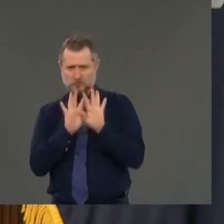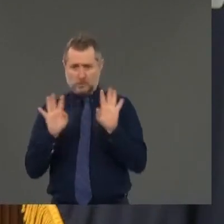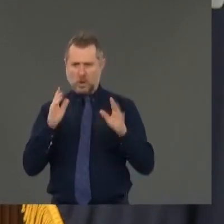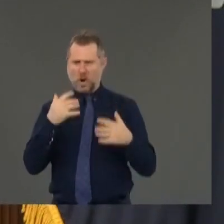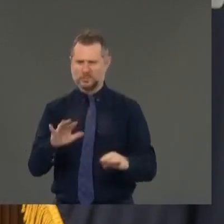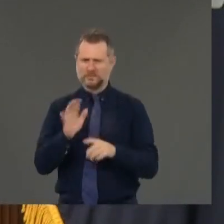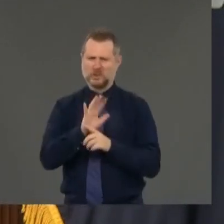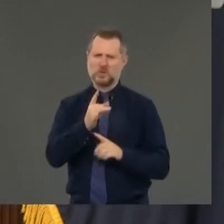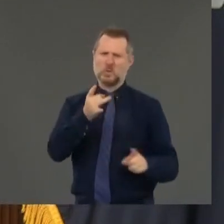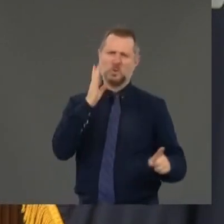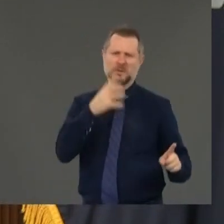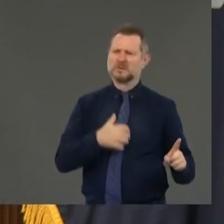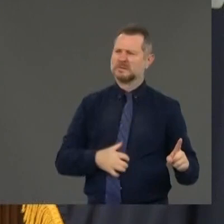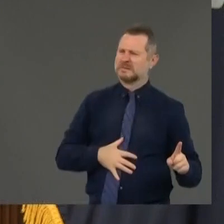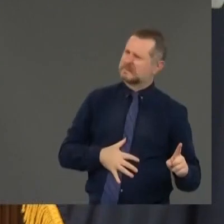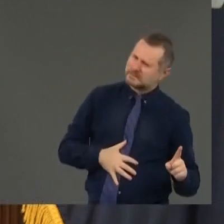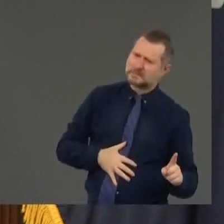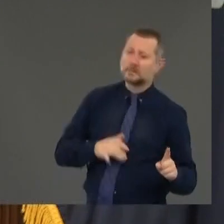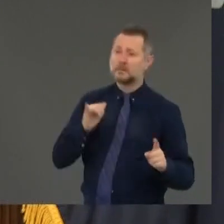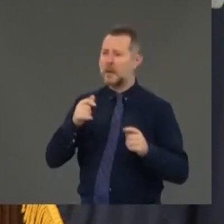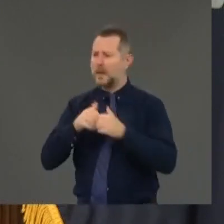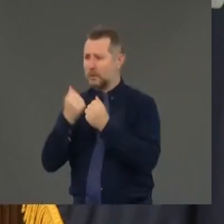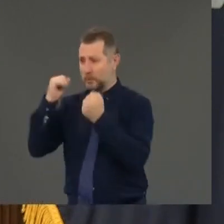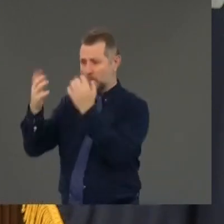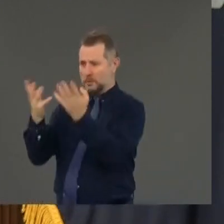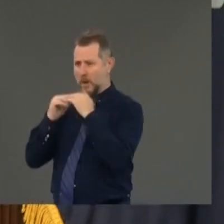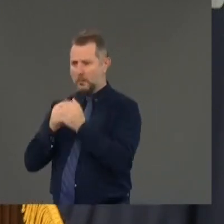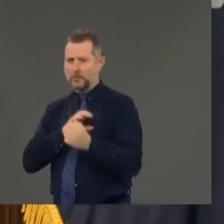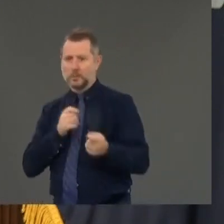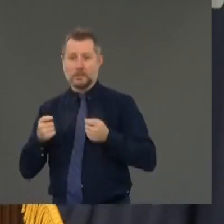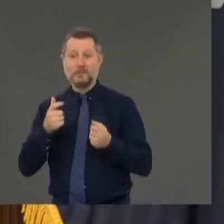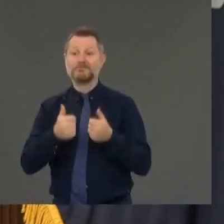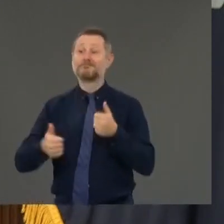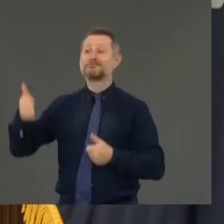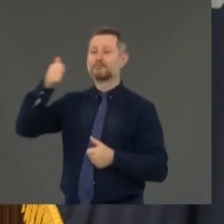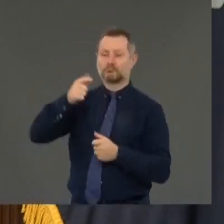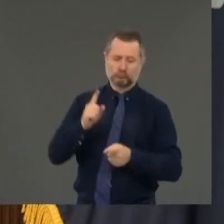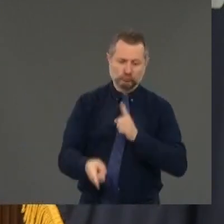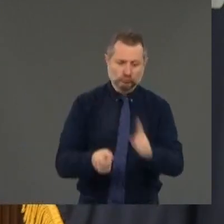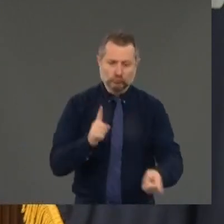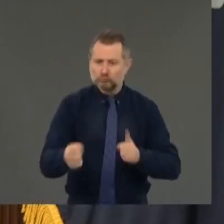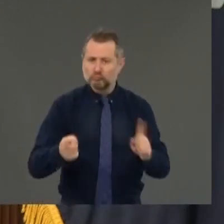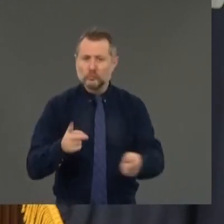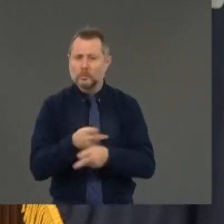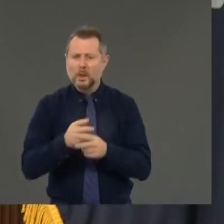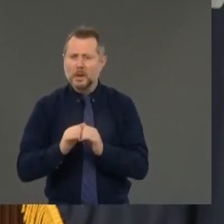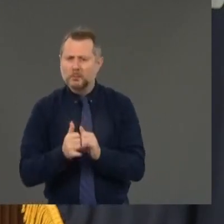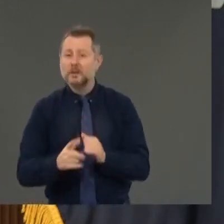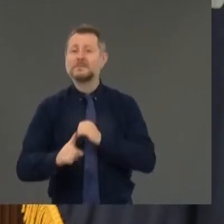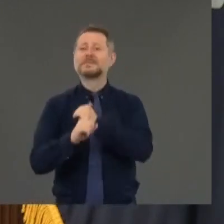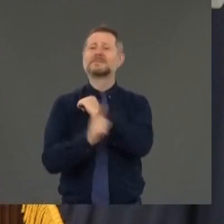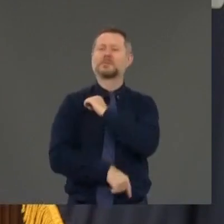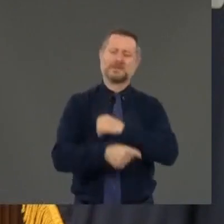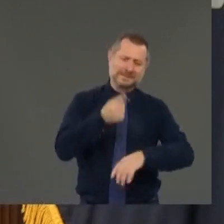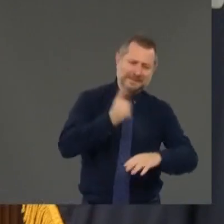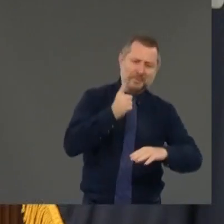YOU HAVE SEEN TERRIBLE FOOTAGE. HOW DO WE WANT POLICE TO HANDLE PROTESTS?